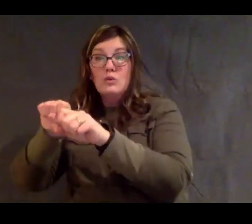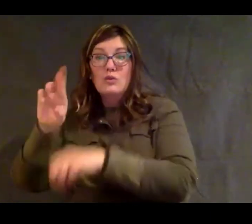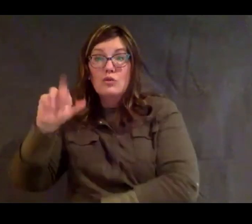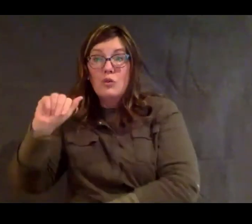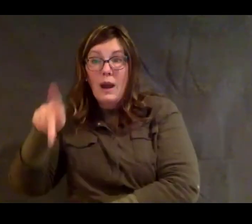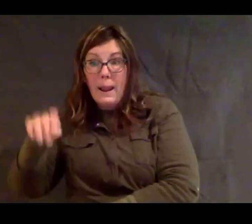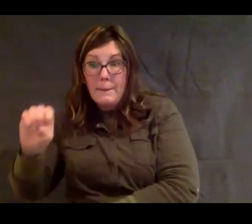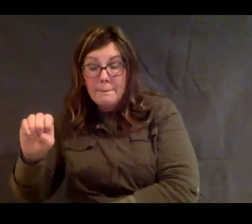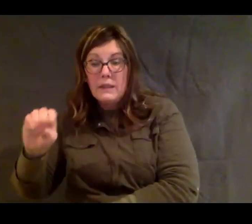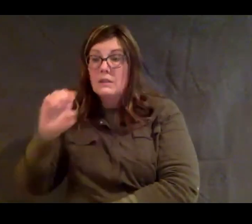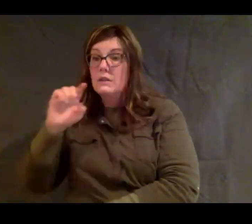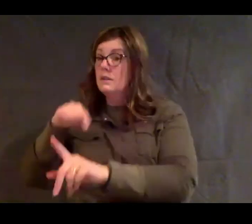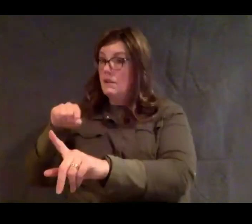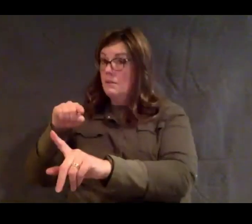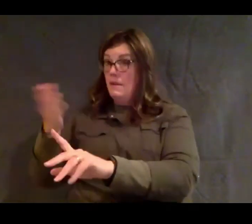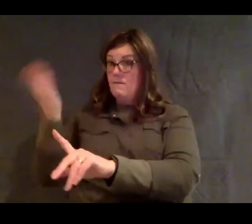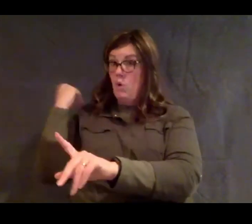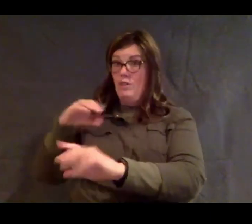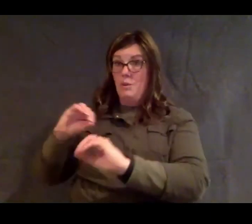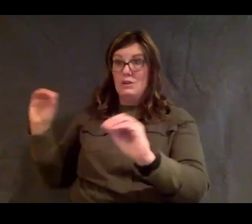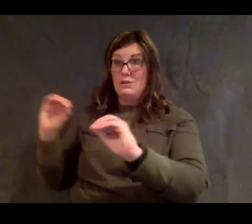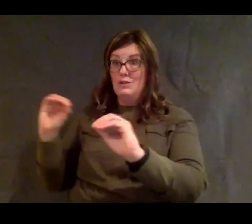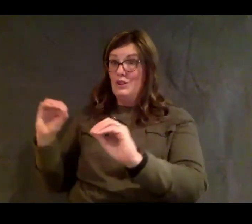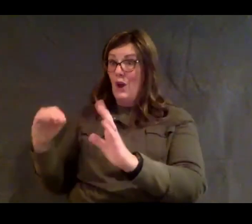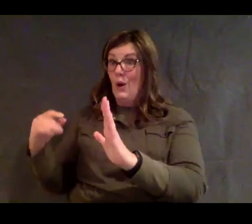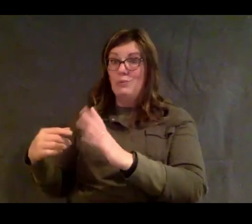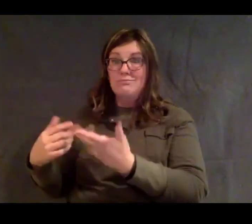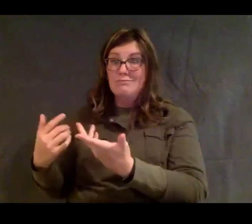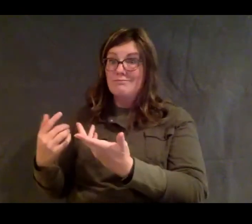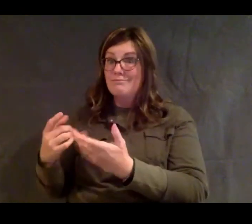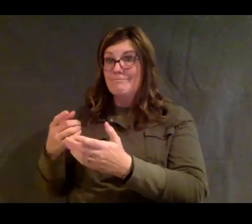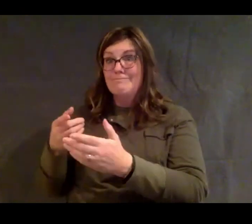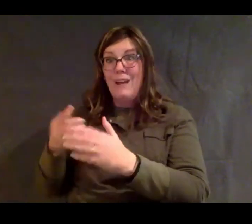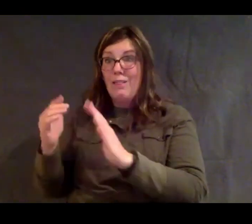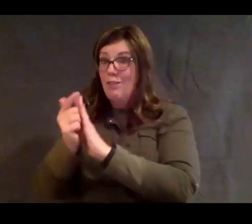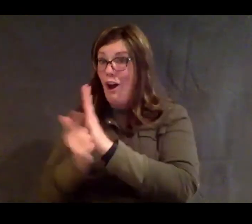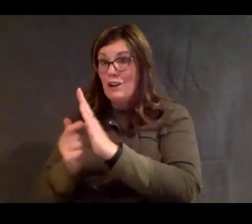to do better um violating our constitutional rights we've got to do better and lifting up